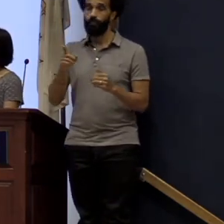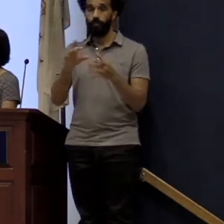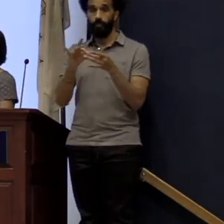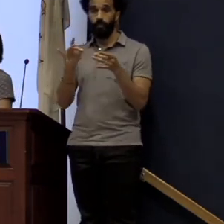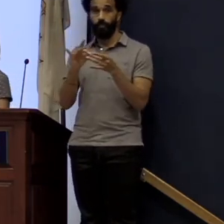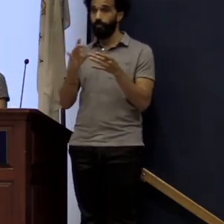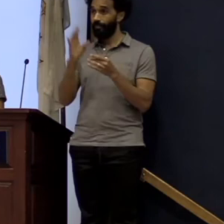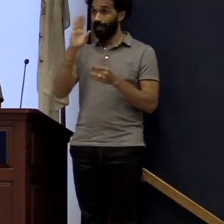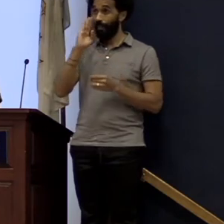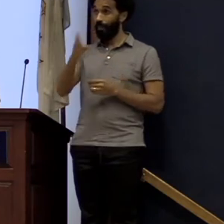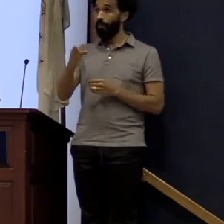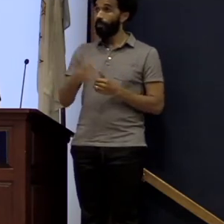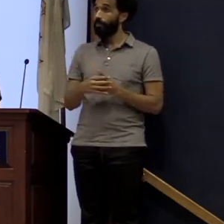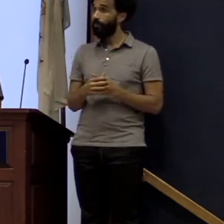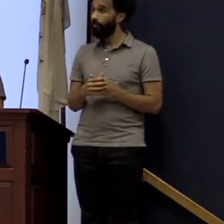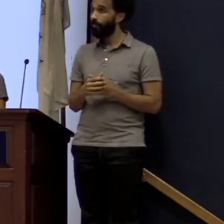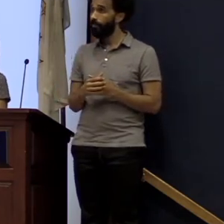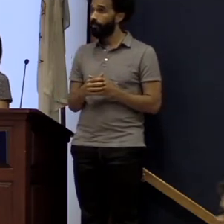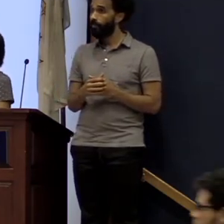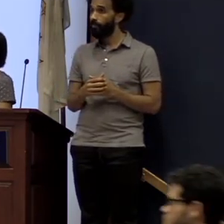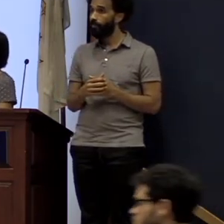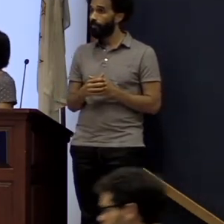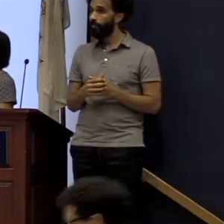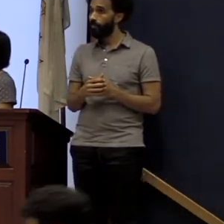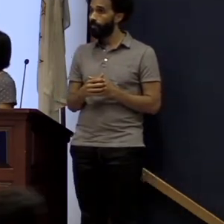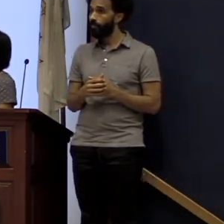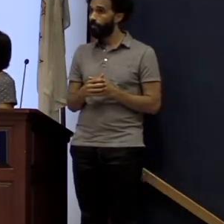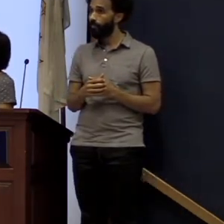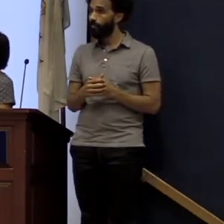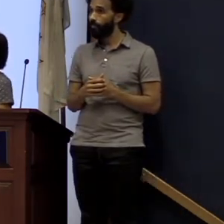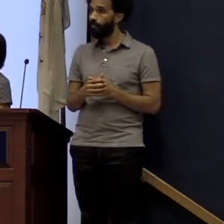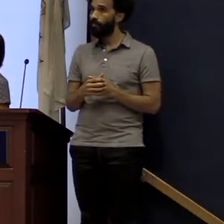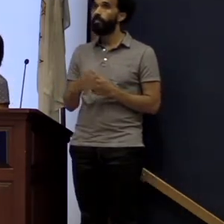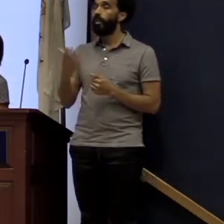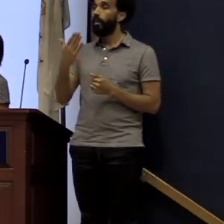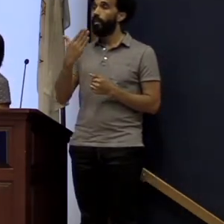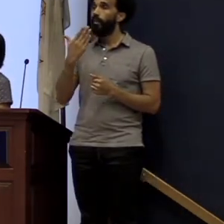Person who's gonna ask you and first thank you for pointing out co-creation